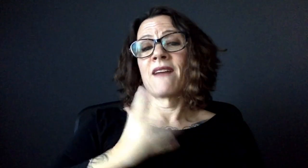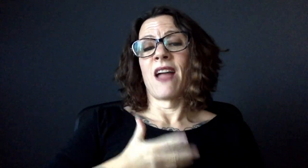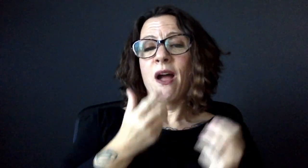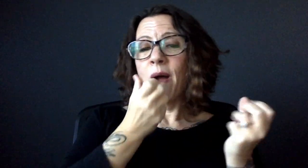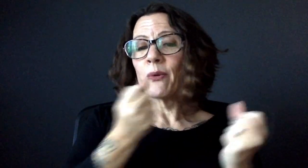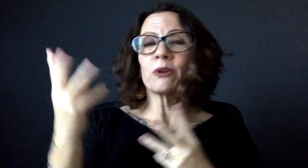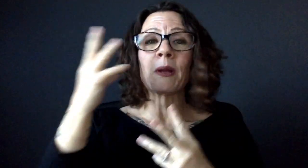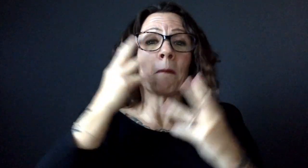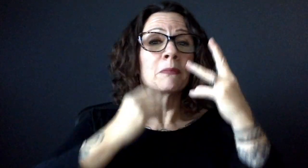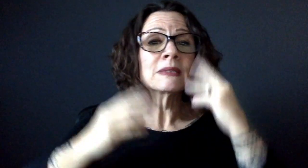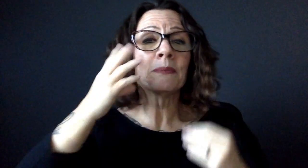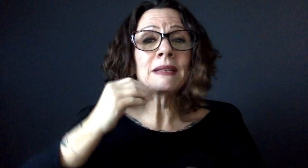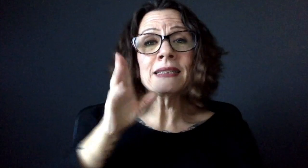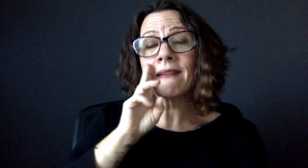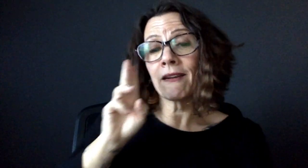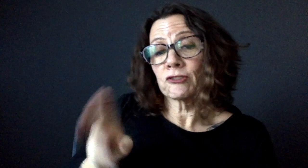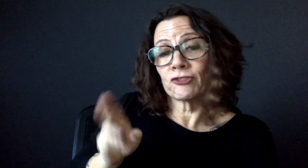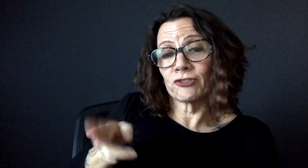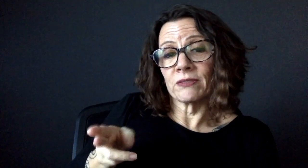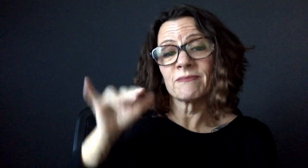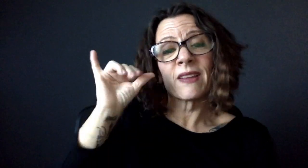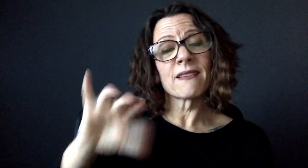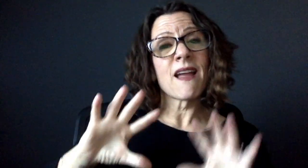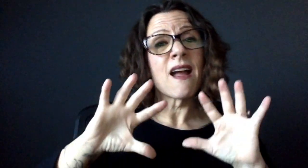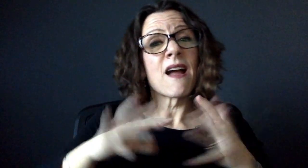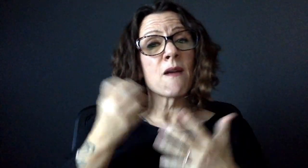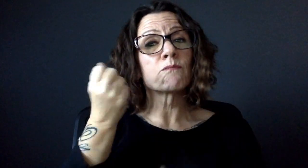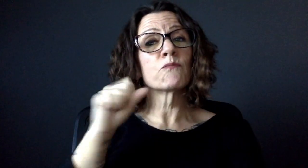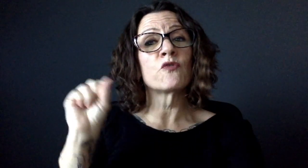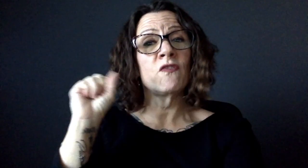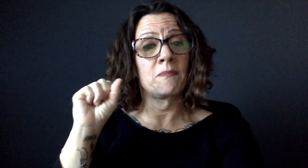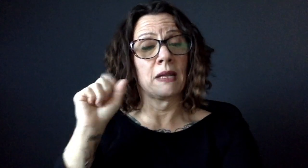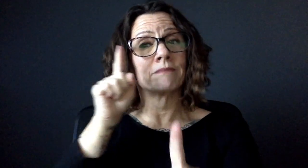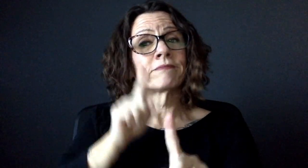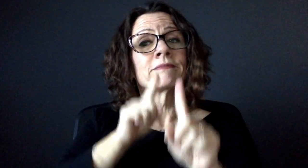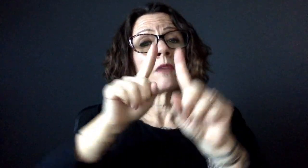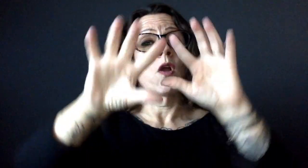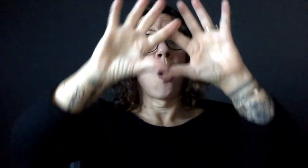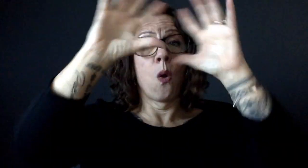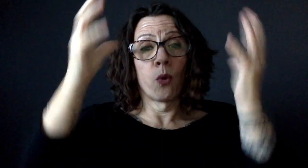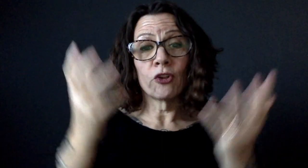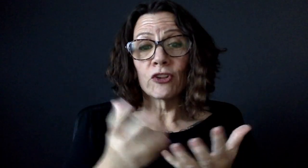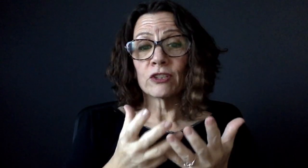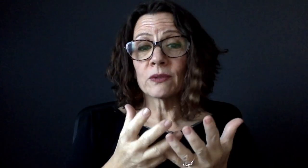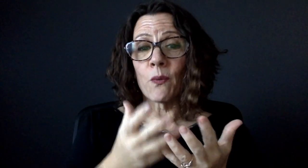of our multiplicities and histories, a movement towards a world